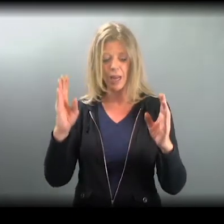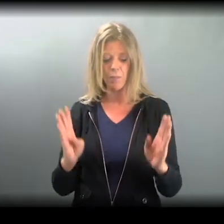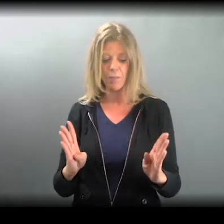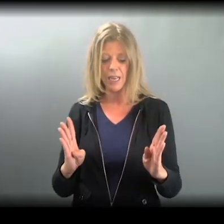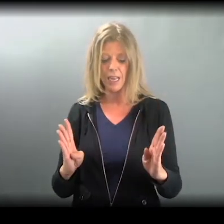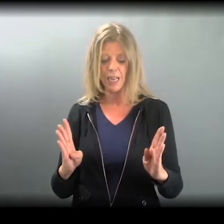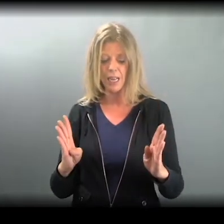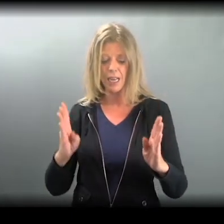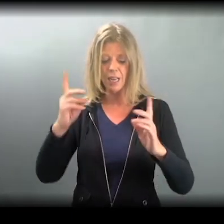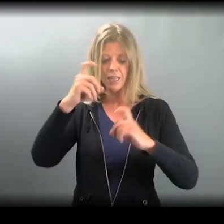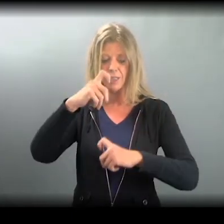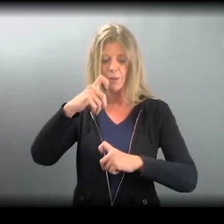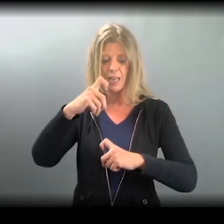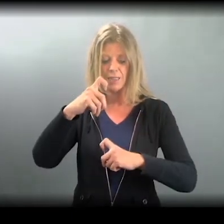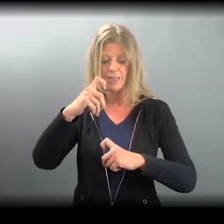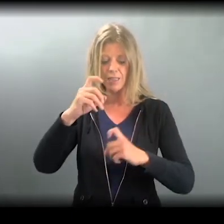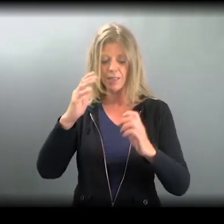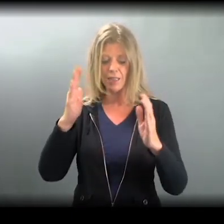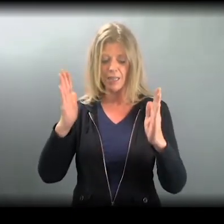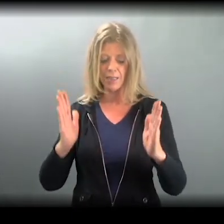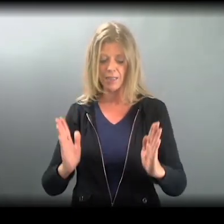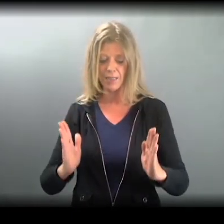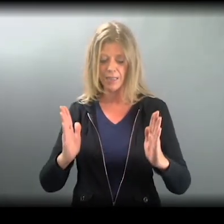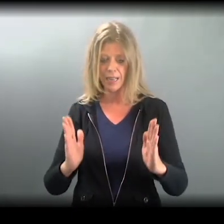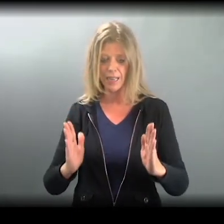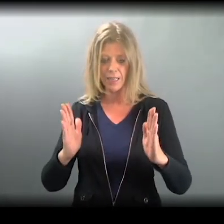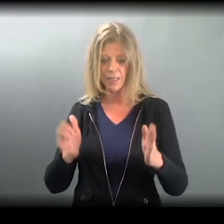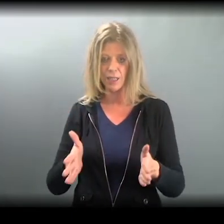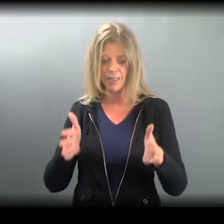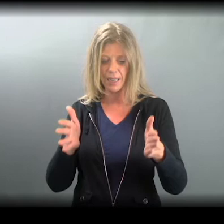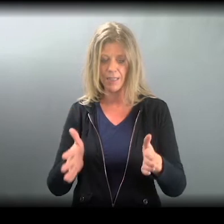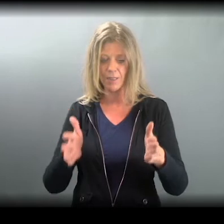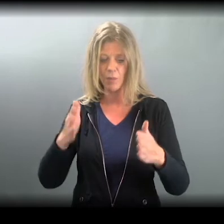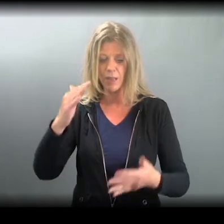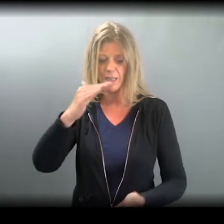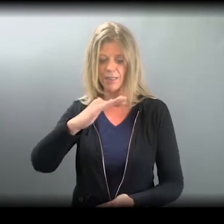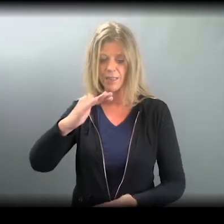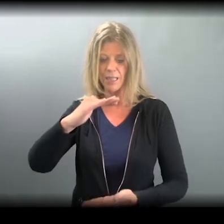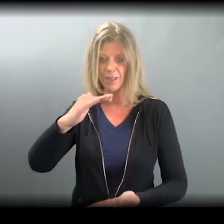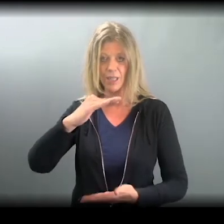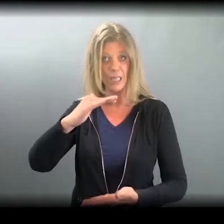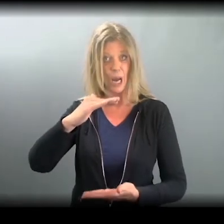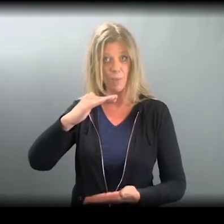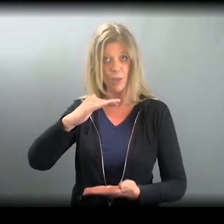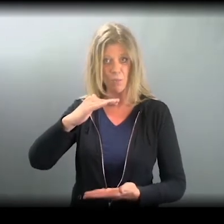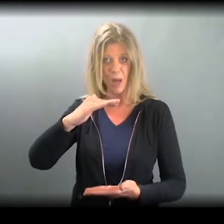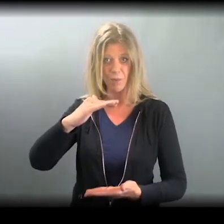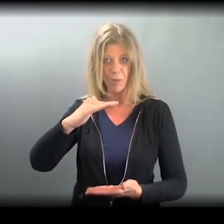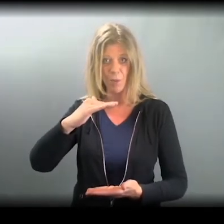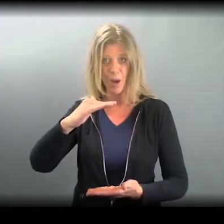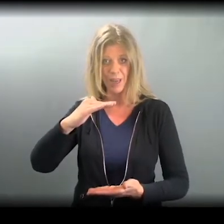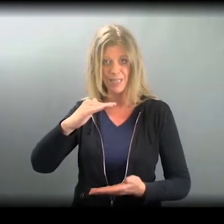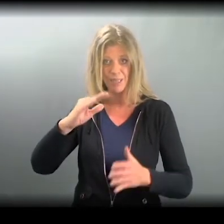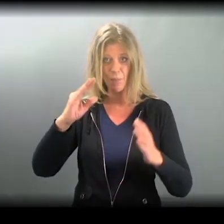B to Xs, and here's the sides the sides of the box, and then you have the top and bottom of the box.